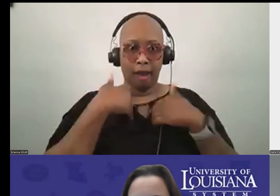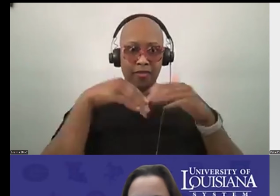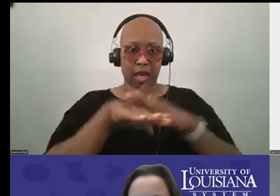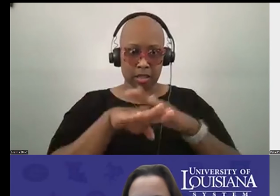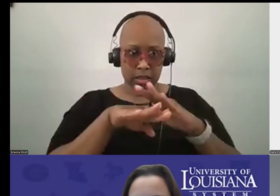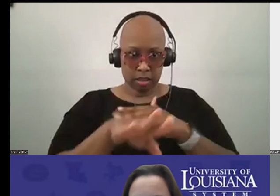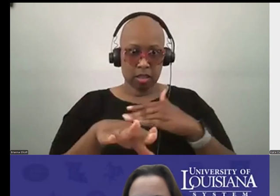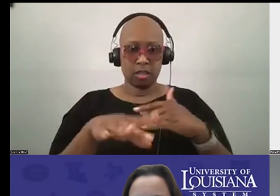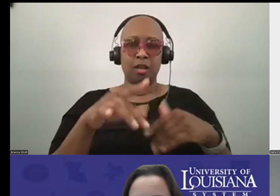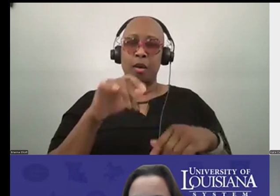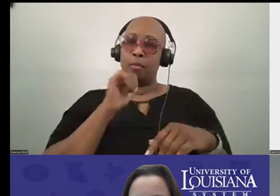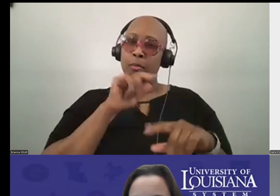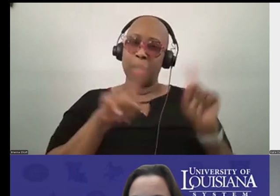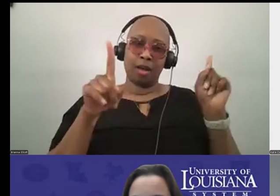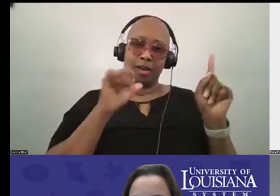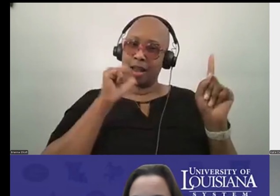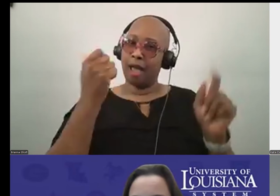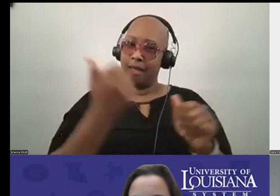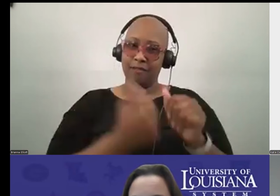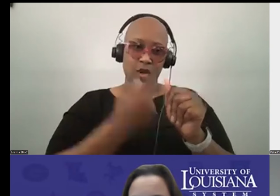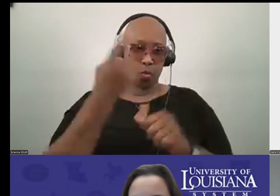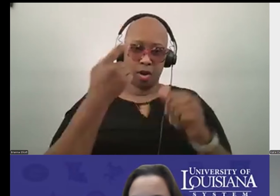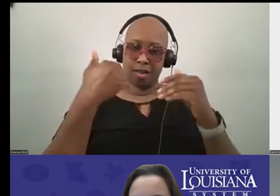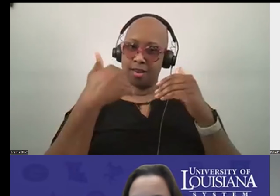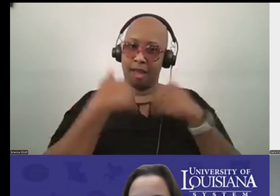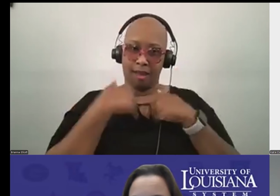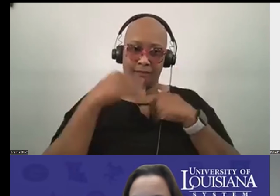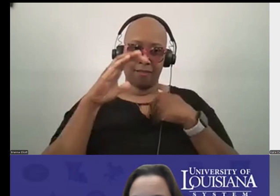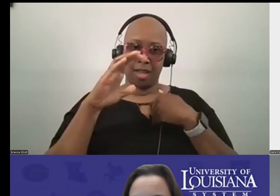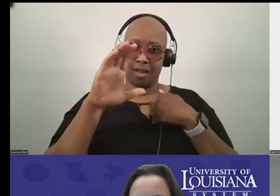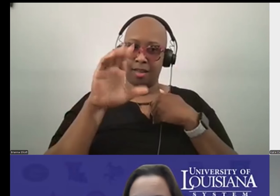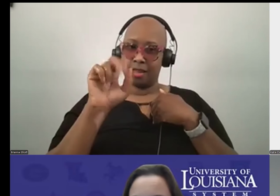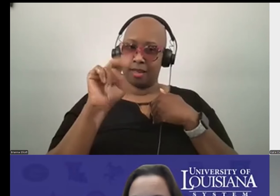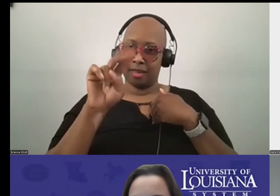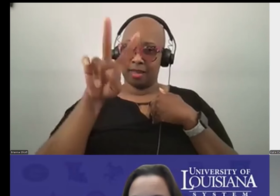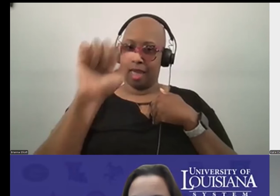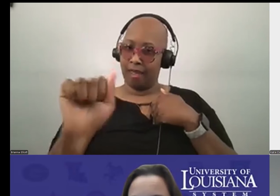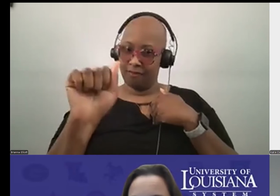access to Canva. However, accessibility guidelines for almost any software that you can find, those